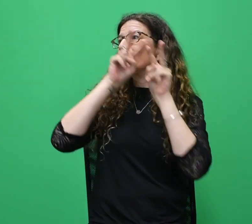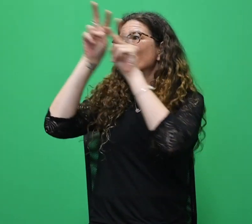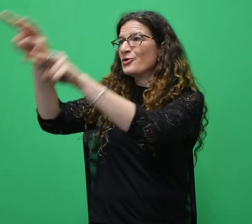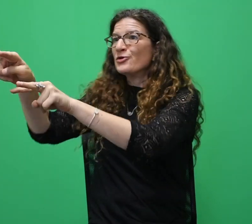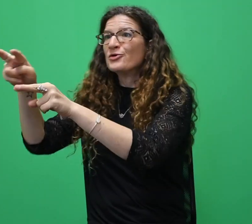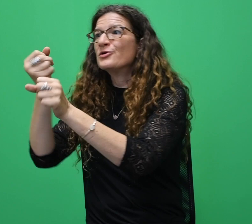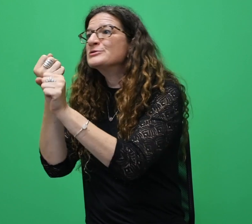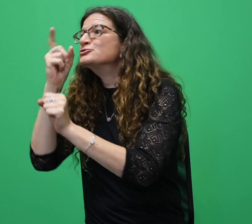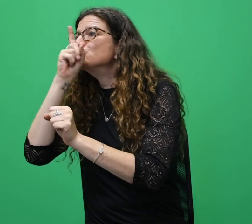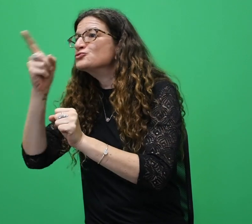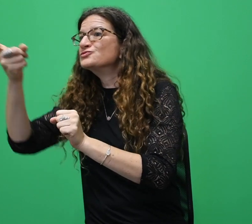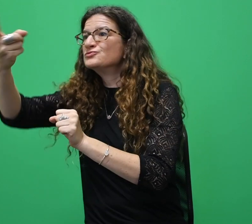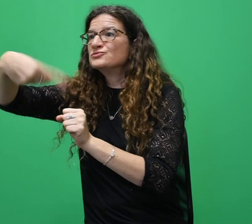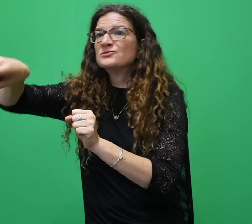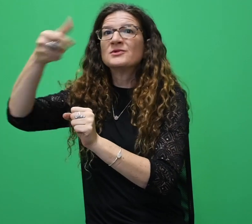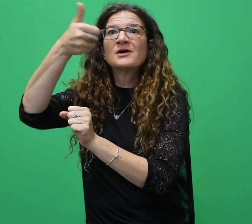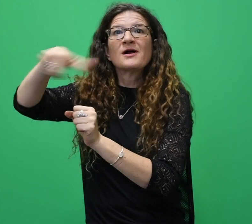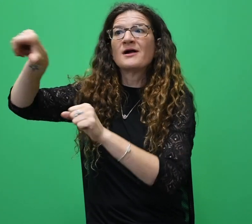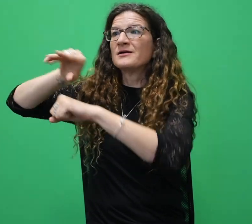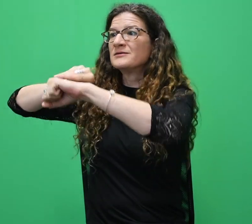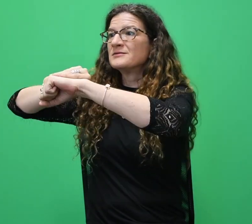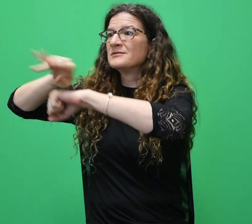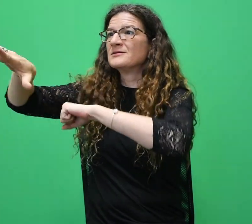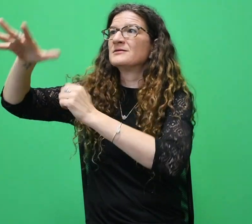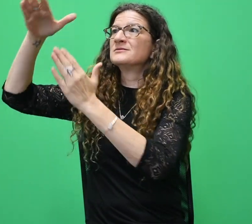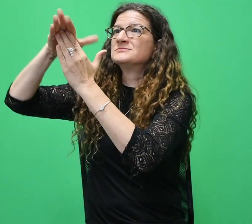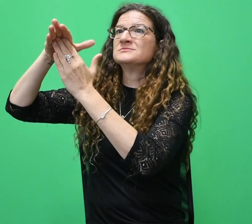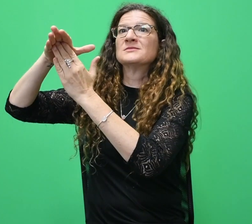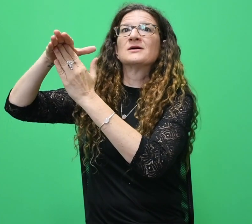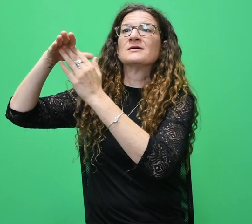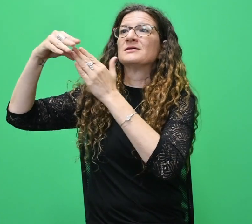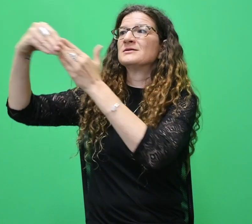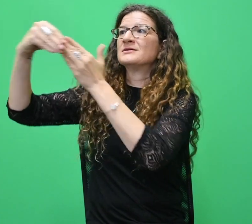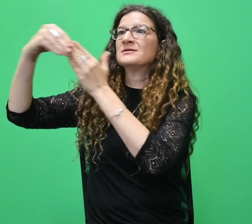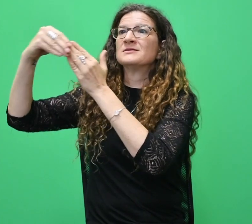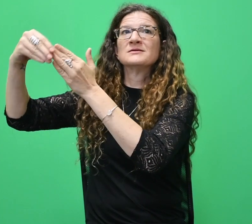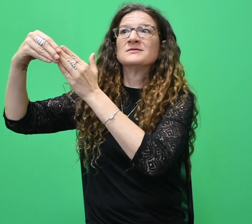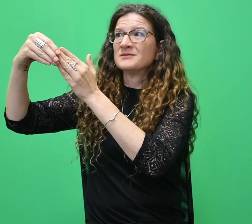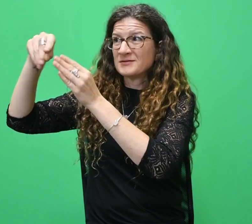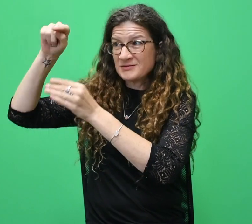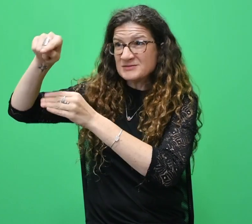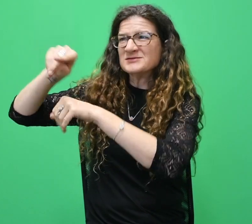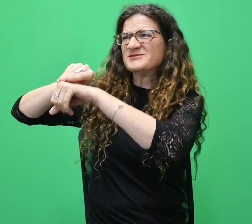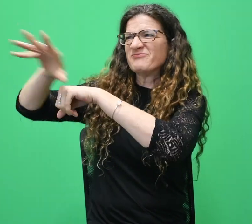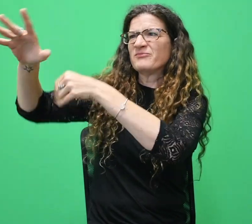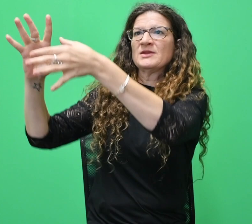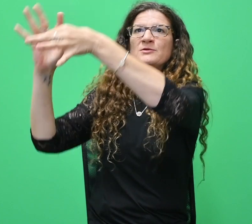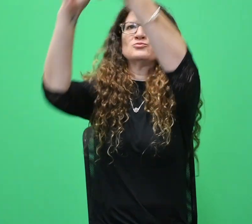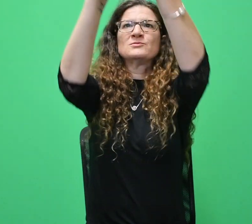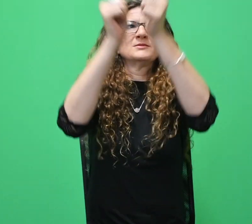as well as looking by making sure by advising top leadership on the relations to the Congress